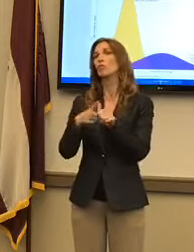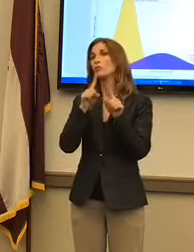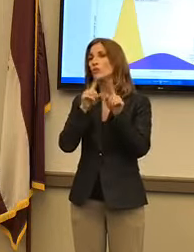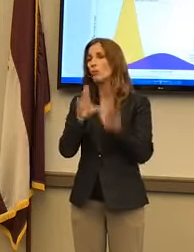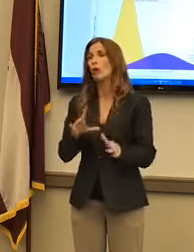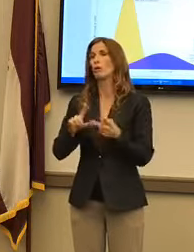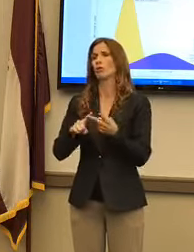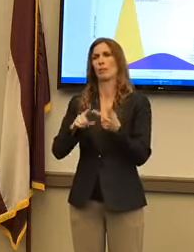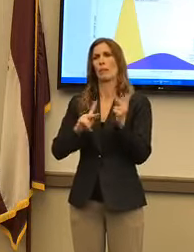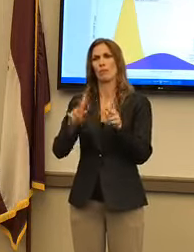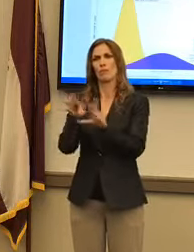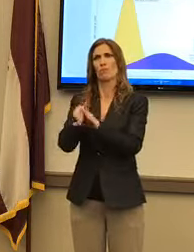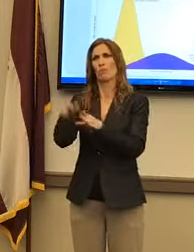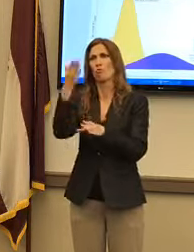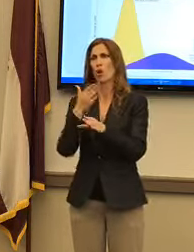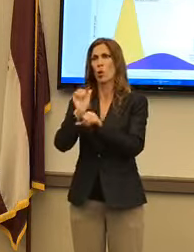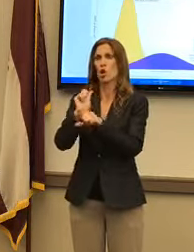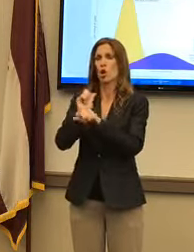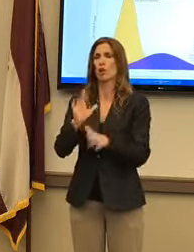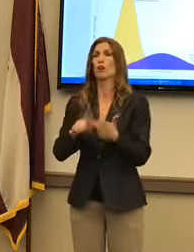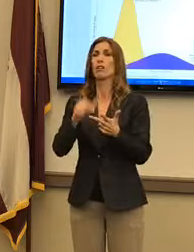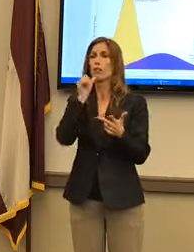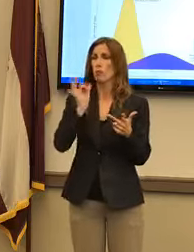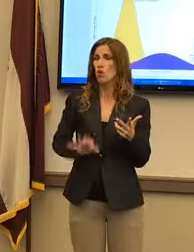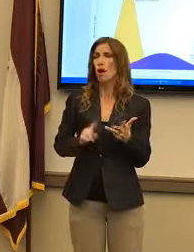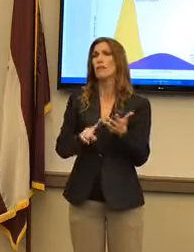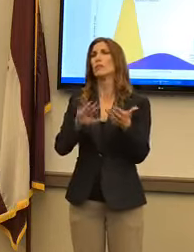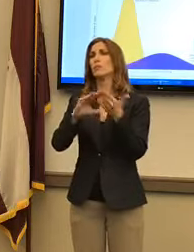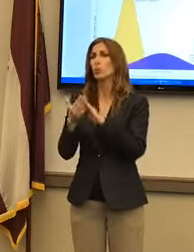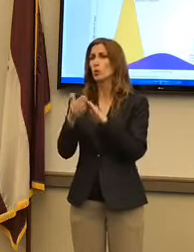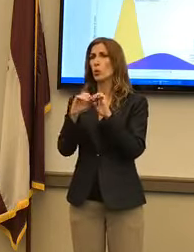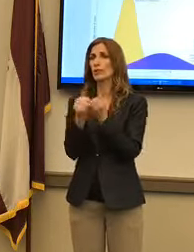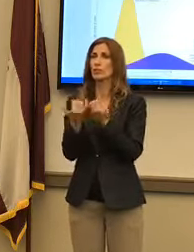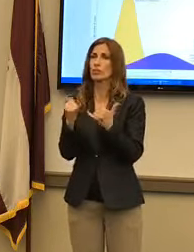workers the nonprofits and community organizations that feed house educate